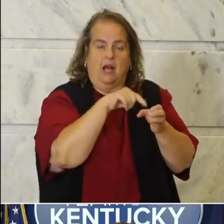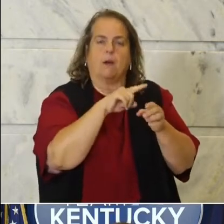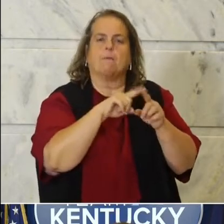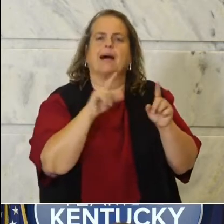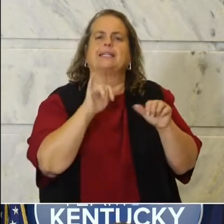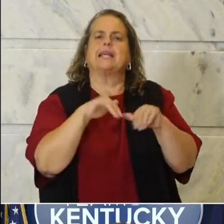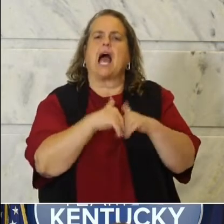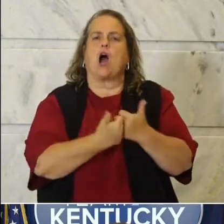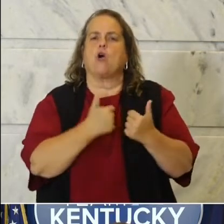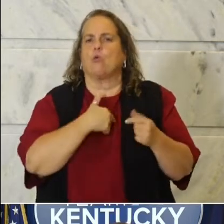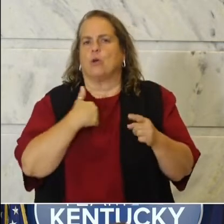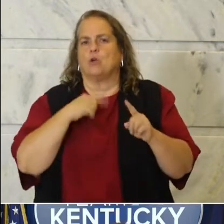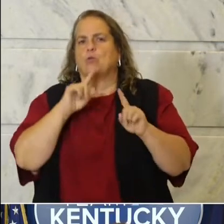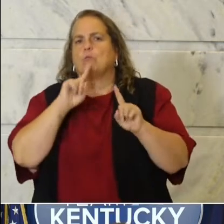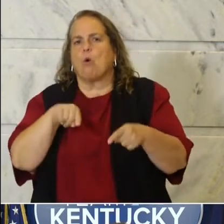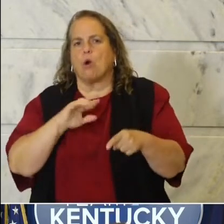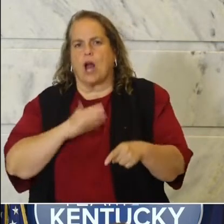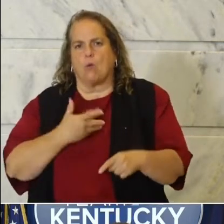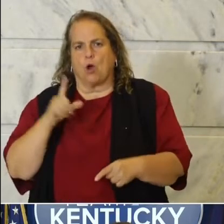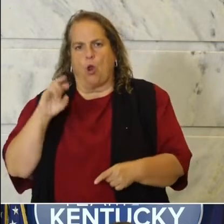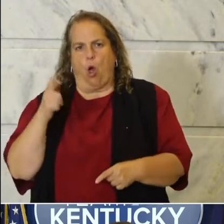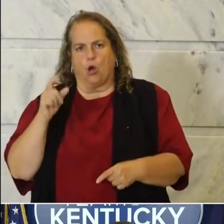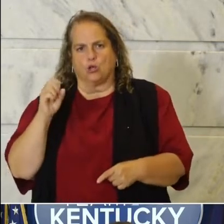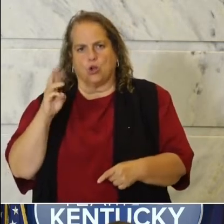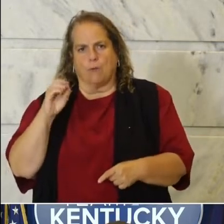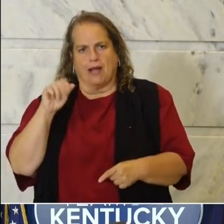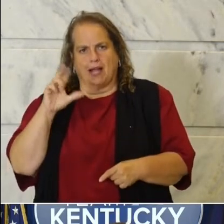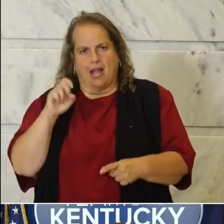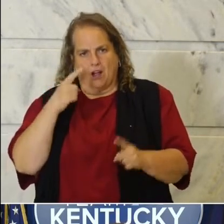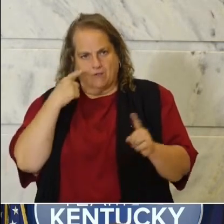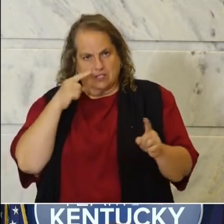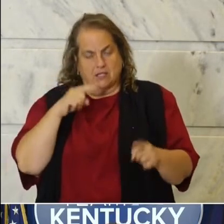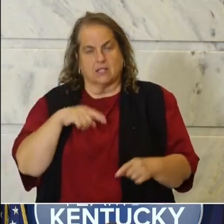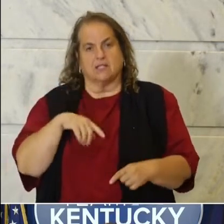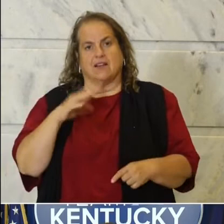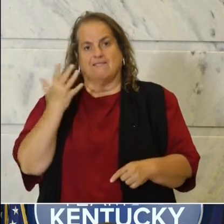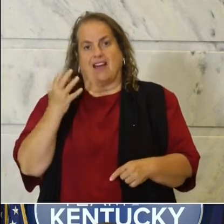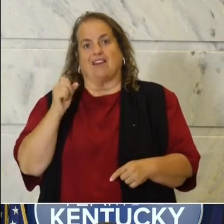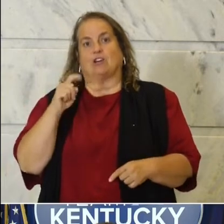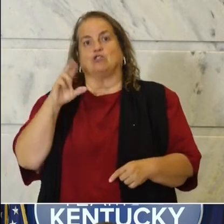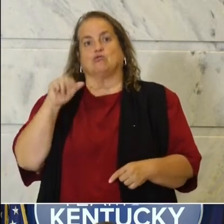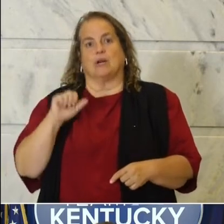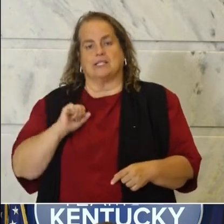facilities. So it's five extra staff and three additional Children.